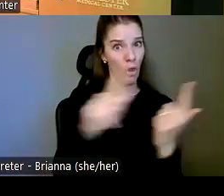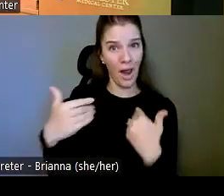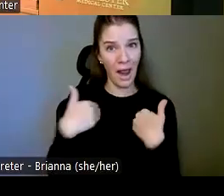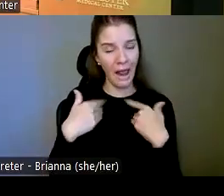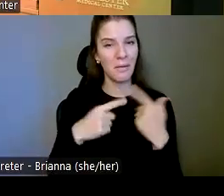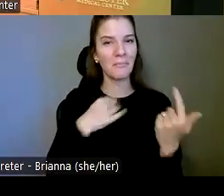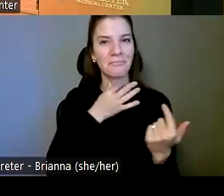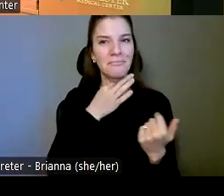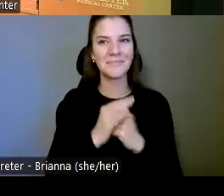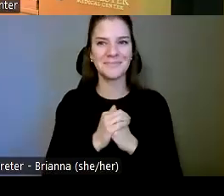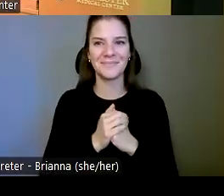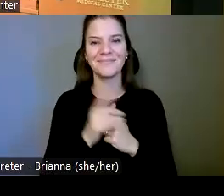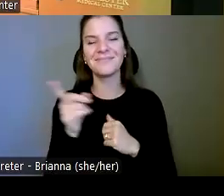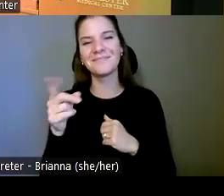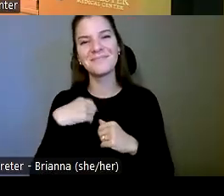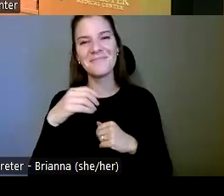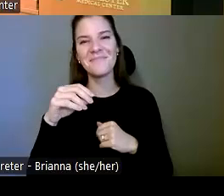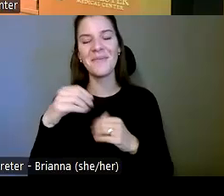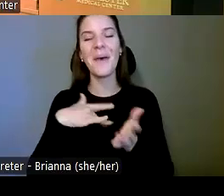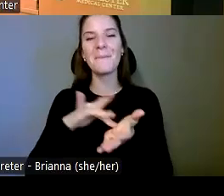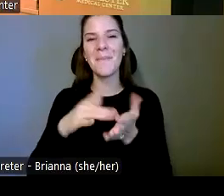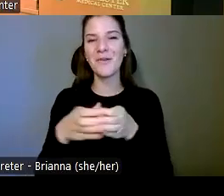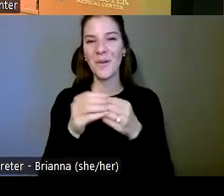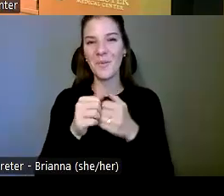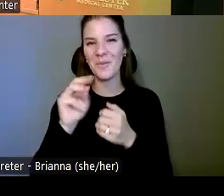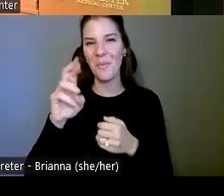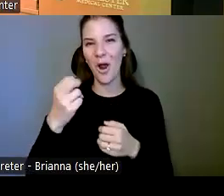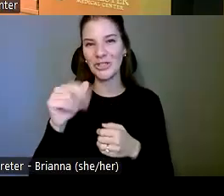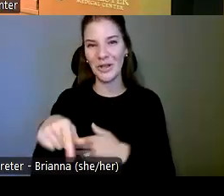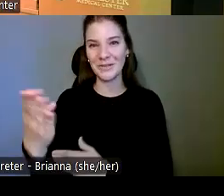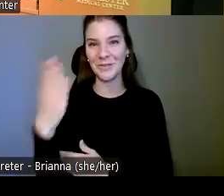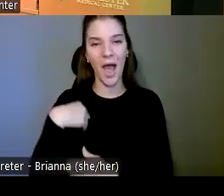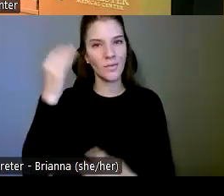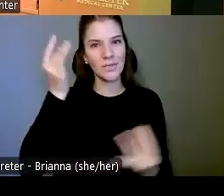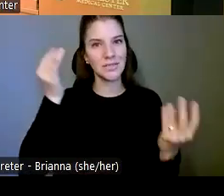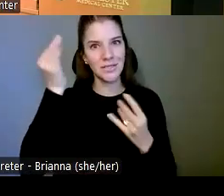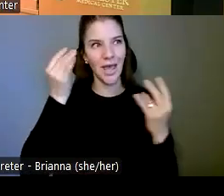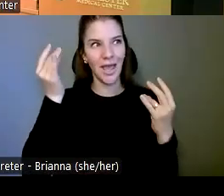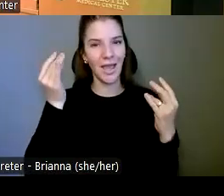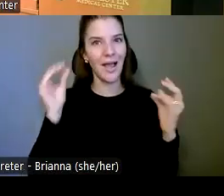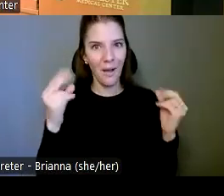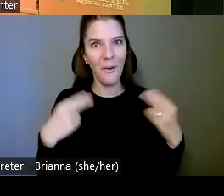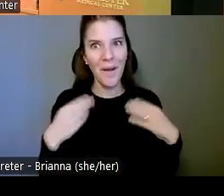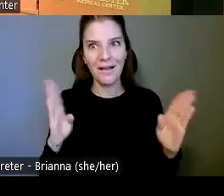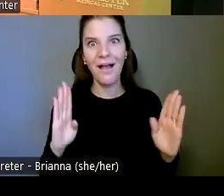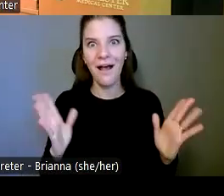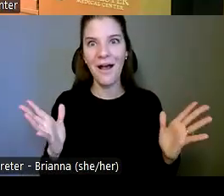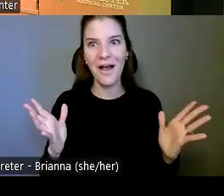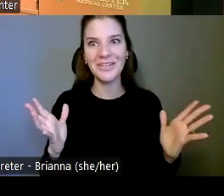rounds with uh Marsha this morning and all I was sitting there going, "Oh my gosh, would that fit?"